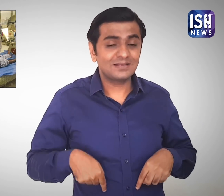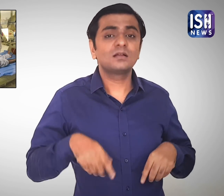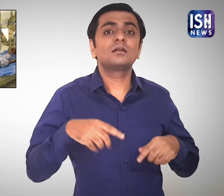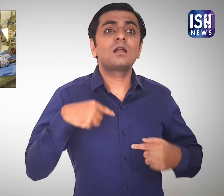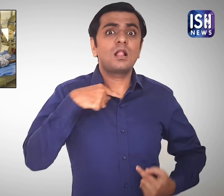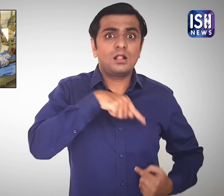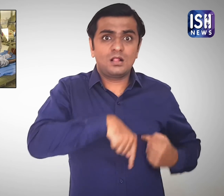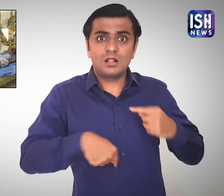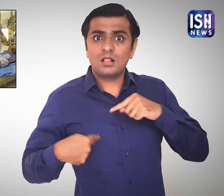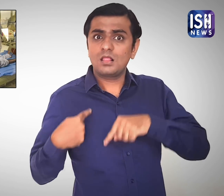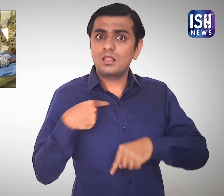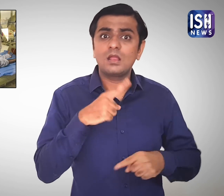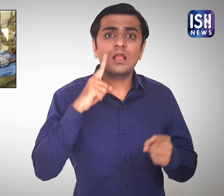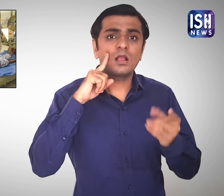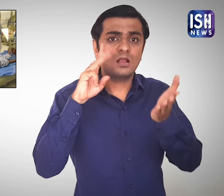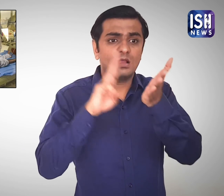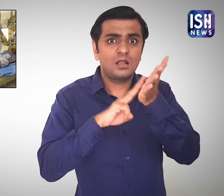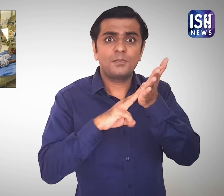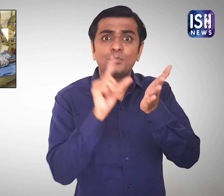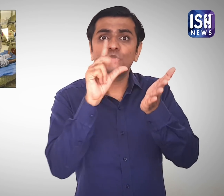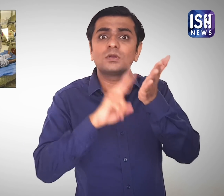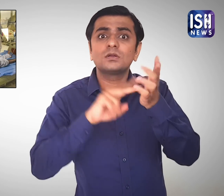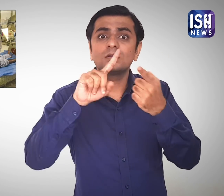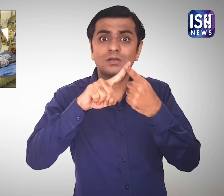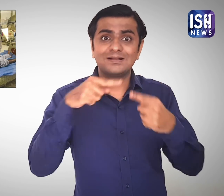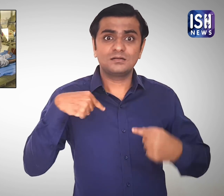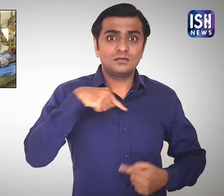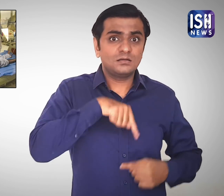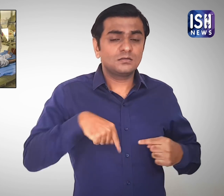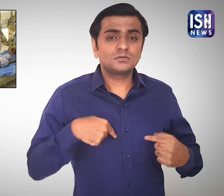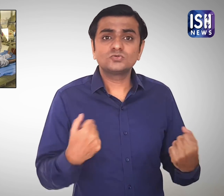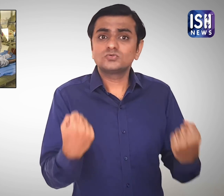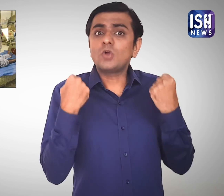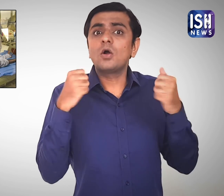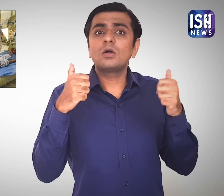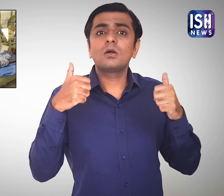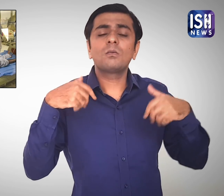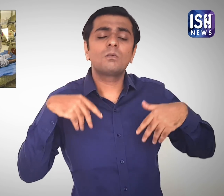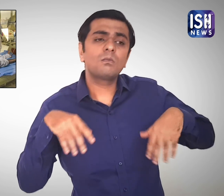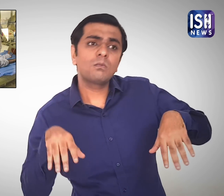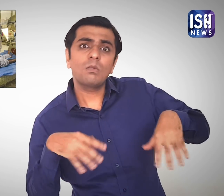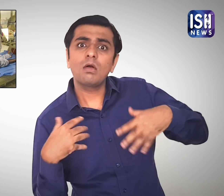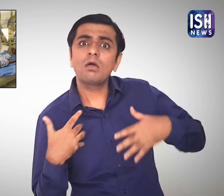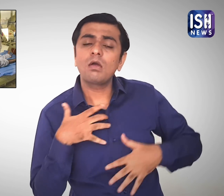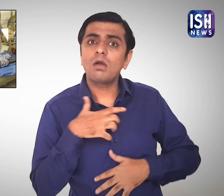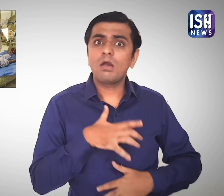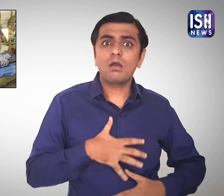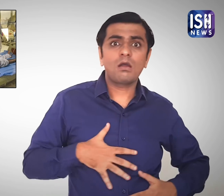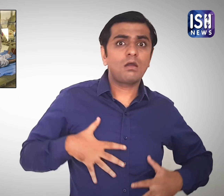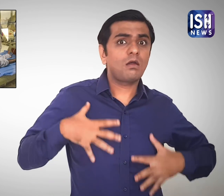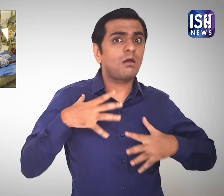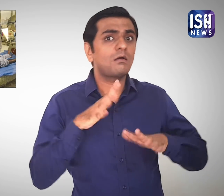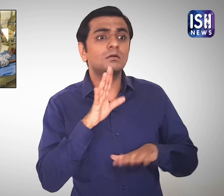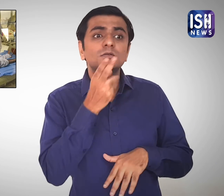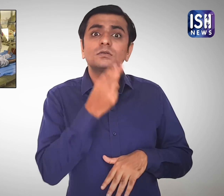Such patients have a very weak immune system.